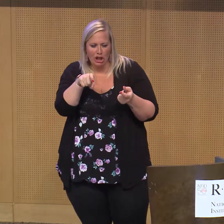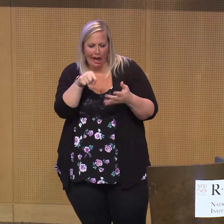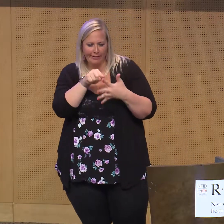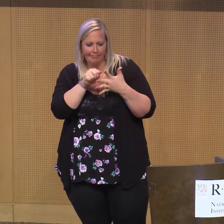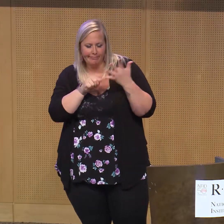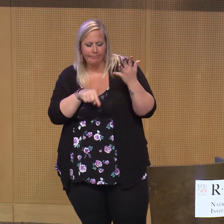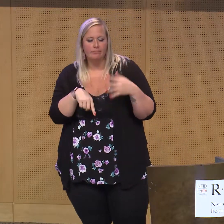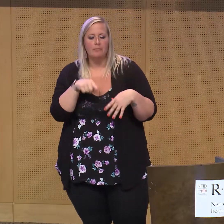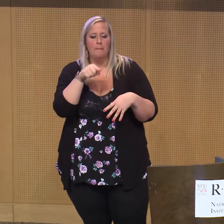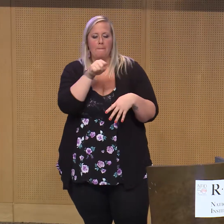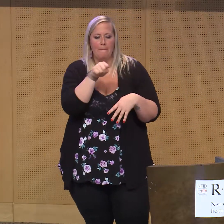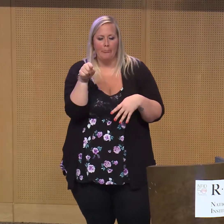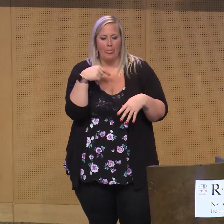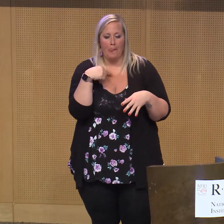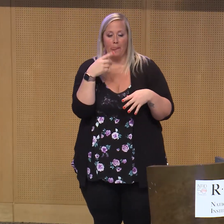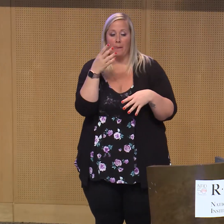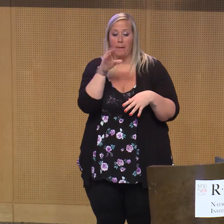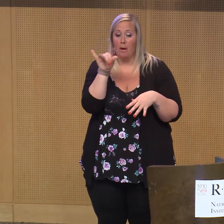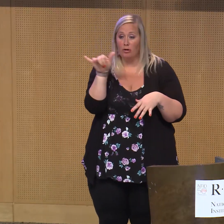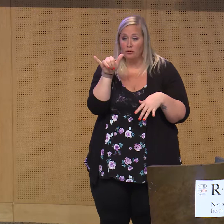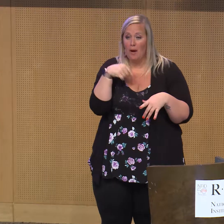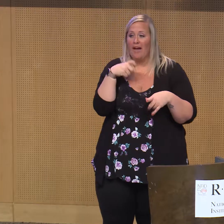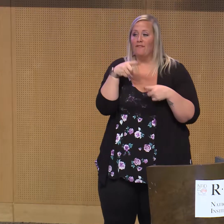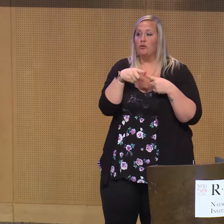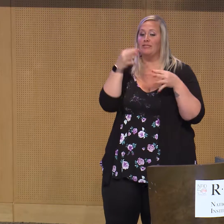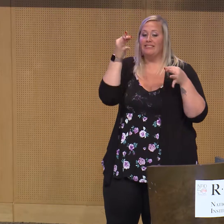So I need to determine what those important factors are.